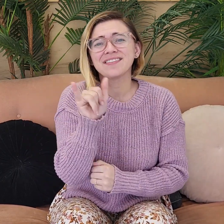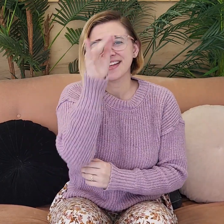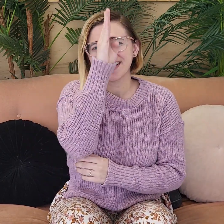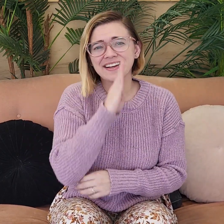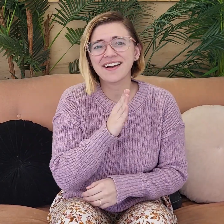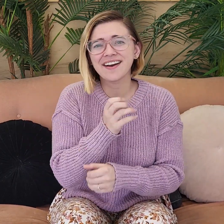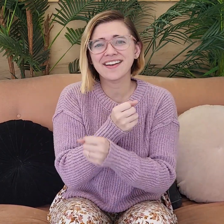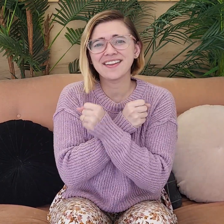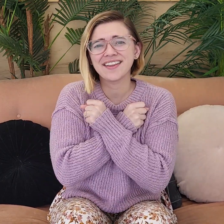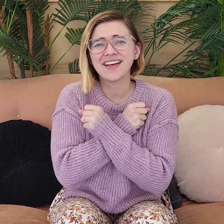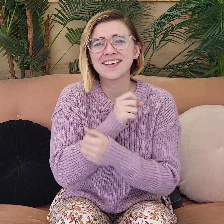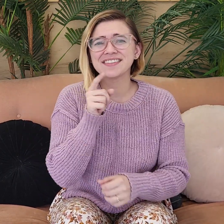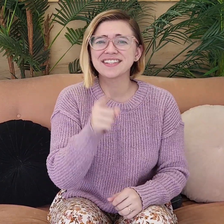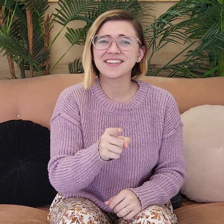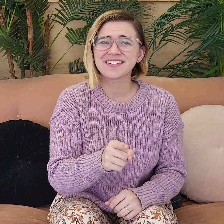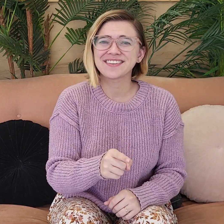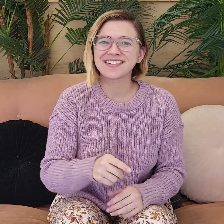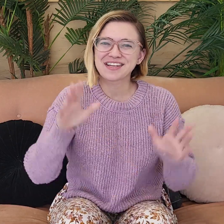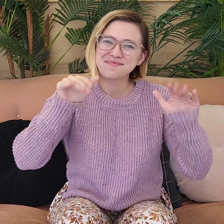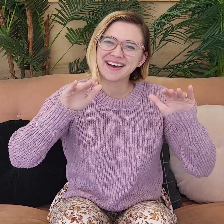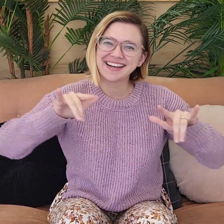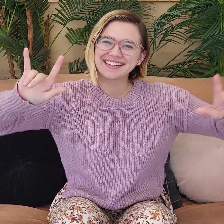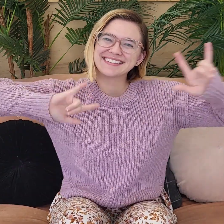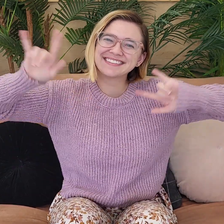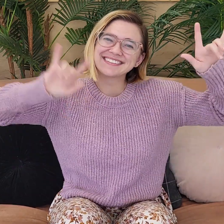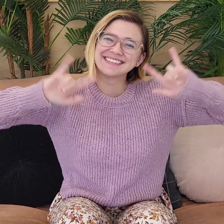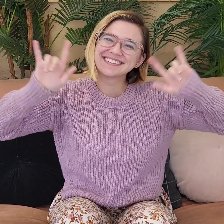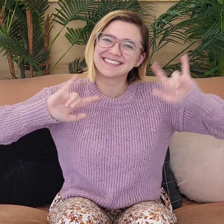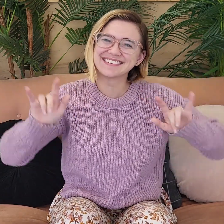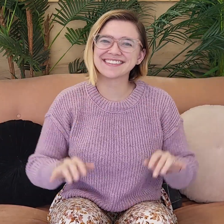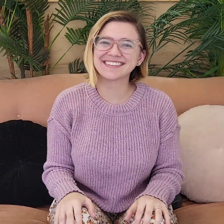love like God loves you. Bye, love you.